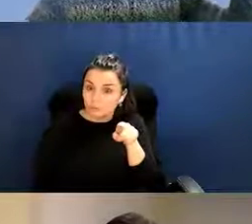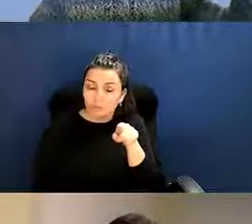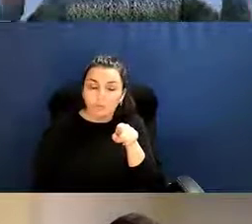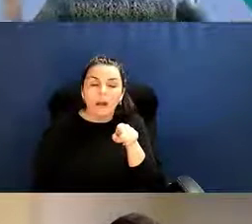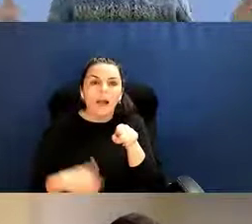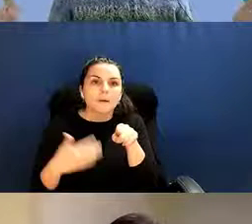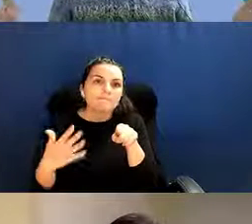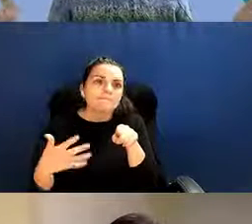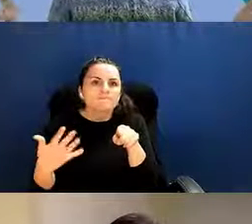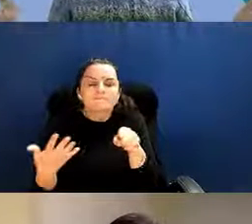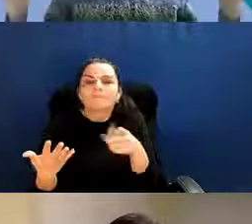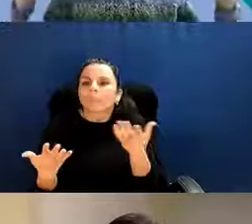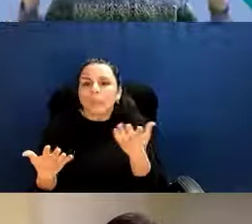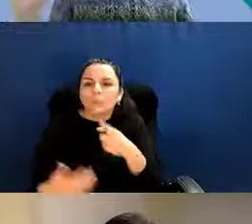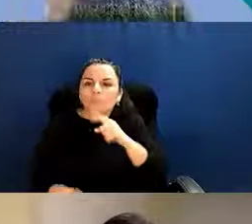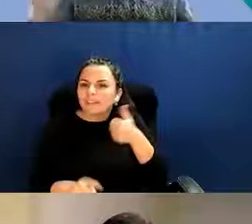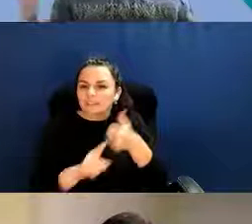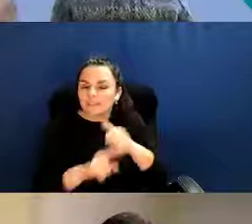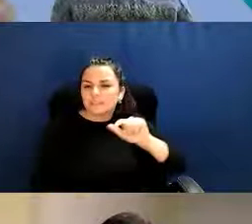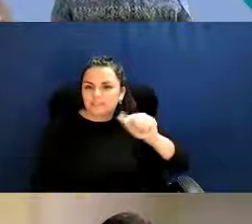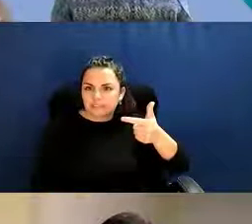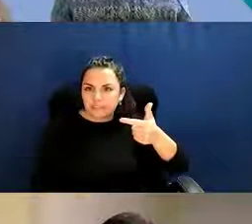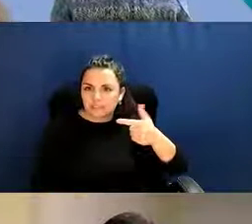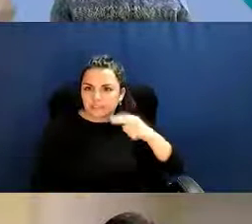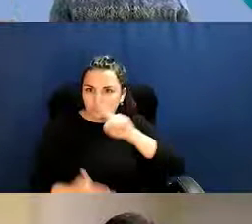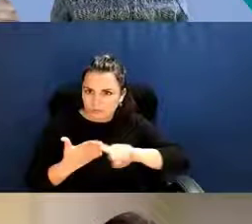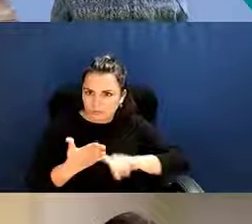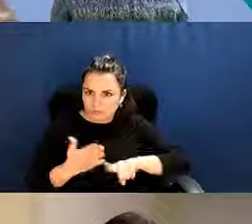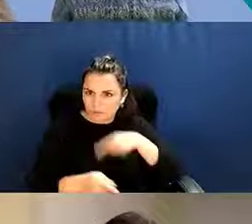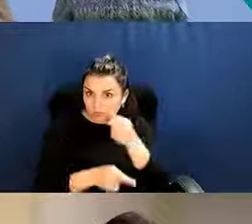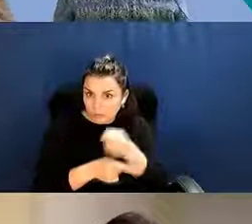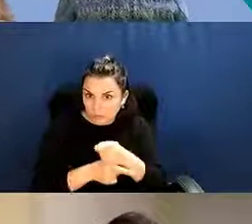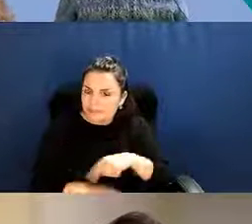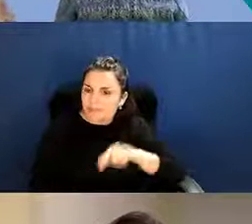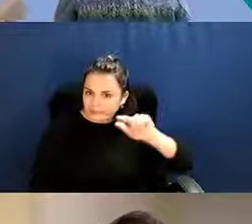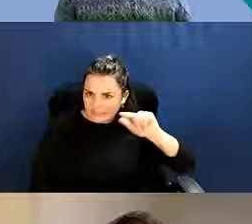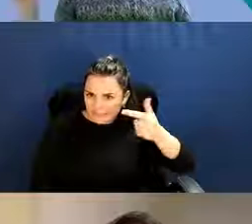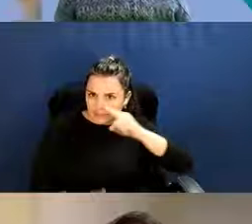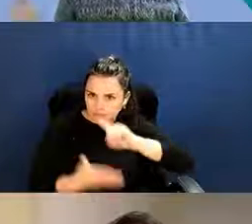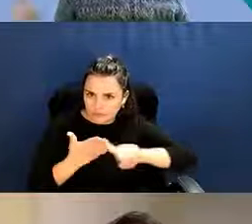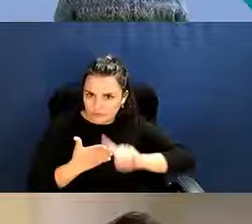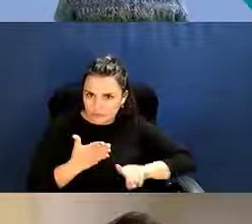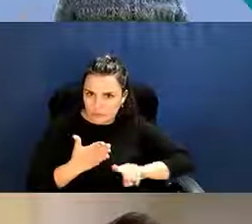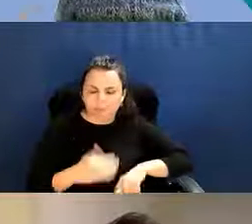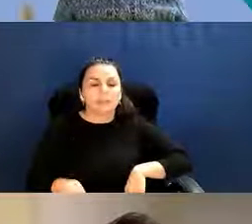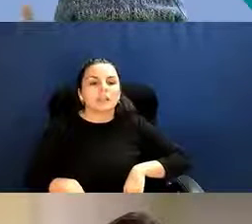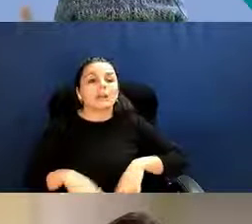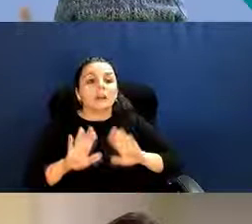So this is secondary research in that space. Secondary research. The material that you're using